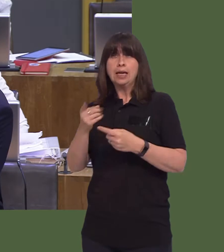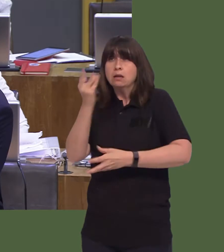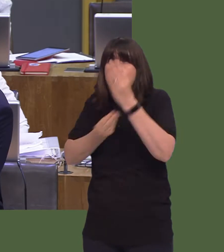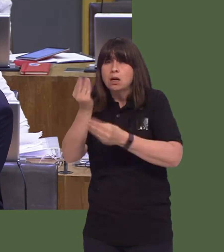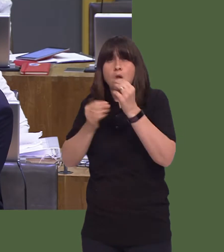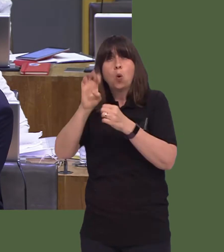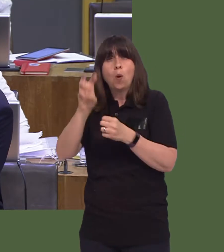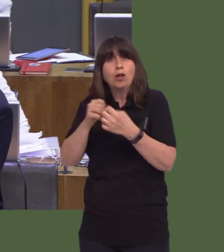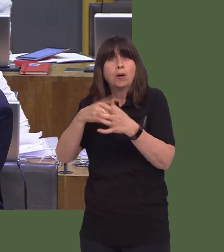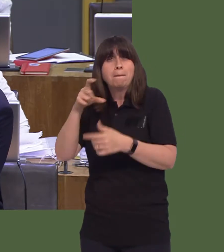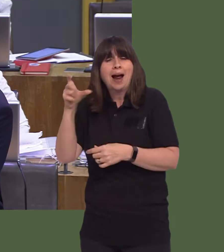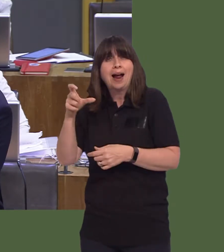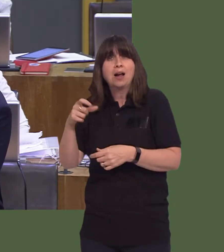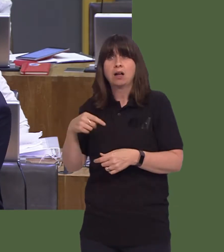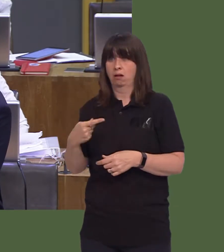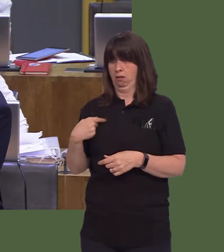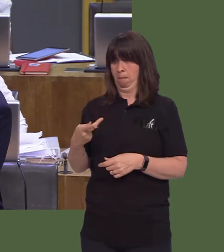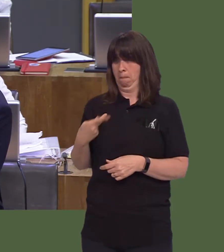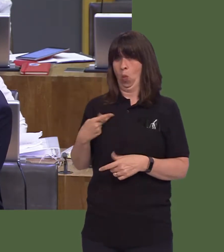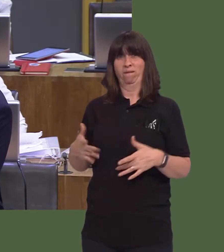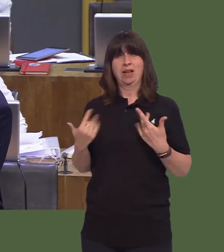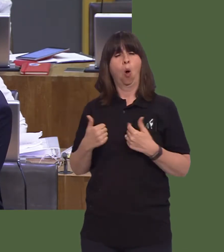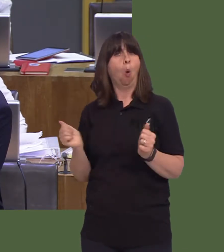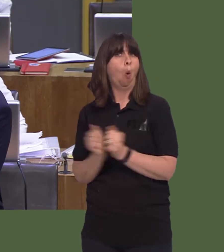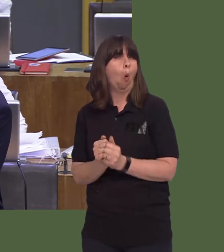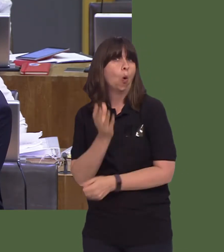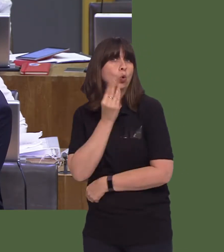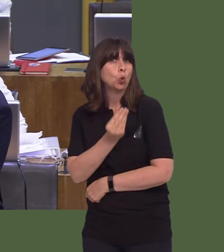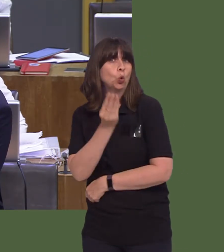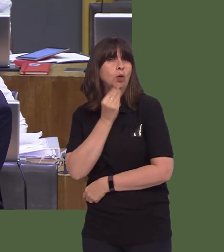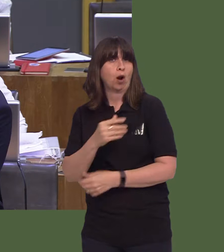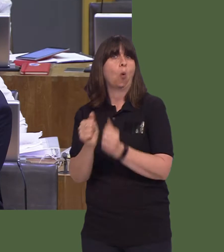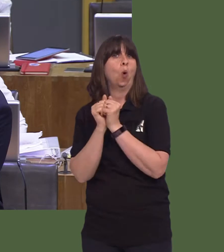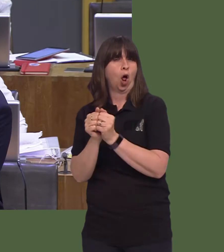both he and I found it extremely useful, because it takes him beyond looking at just academic